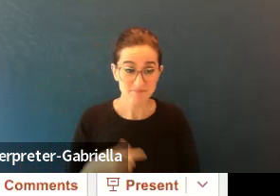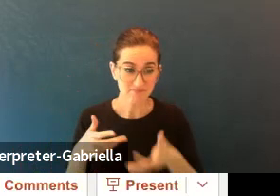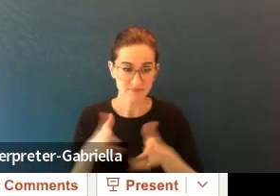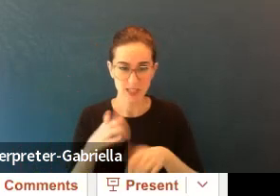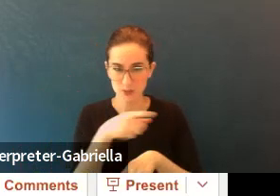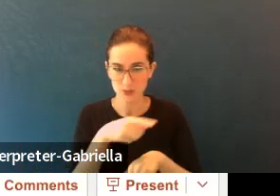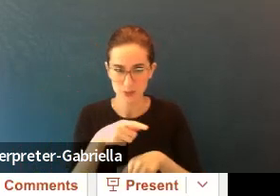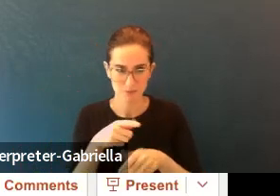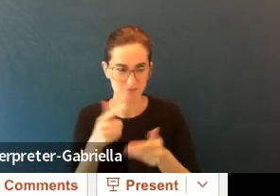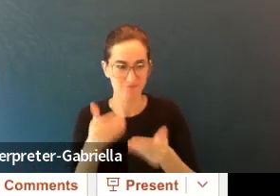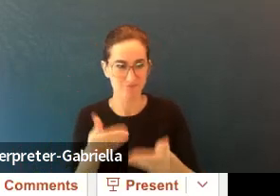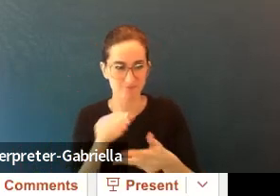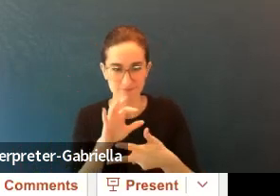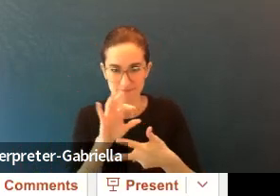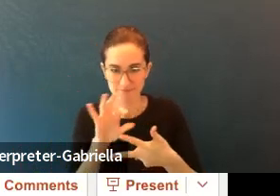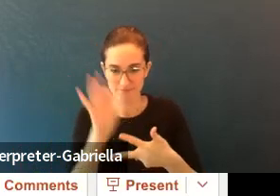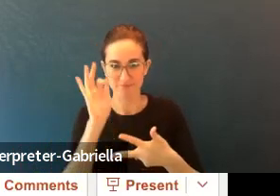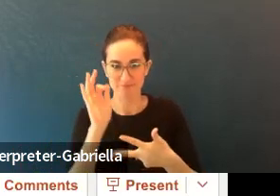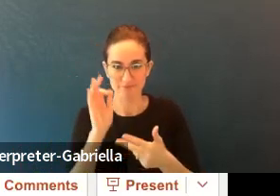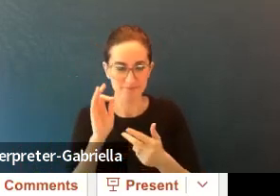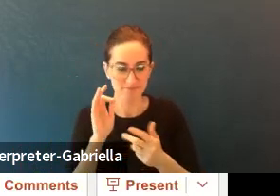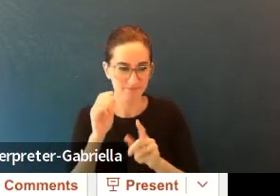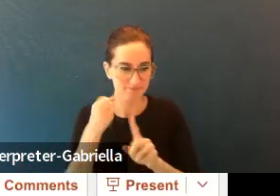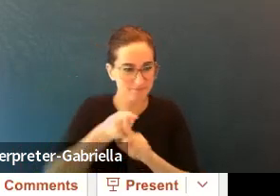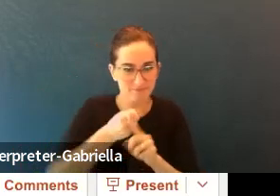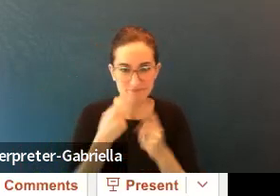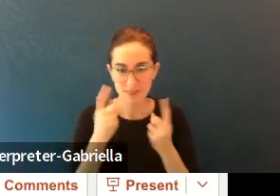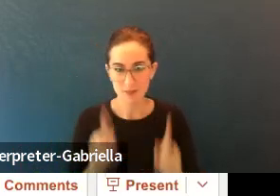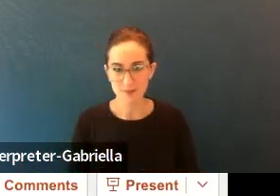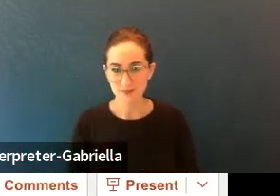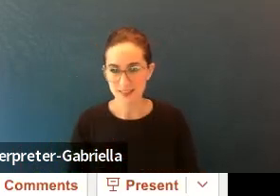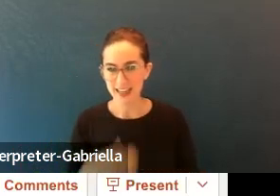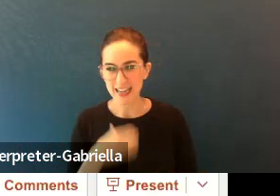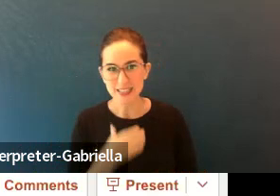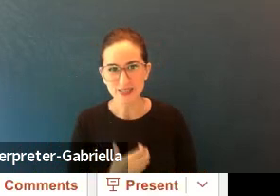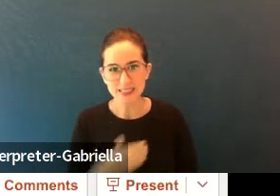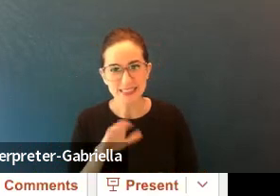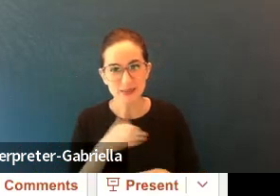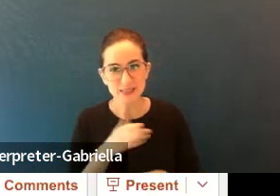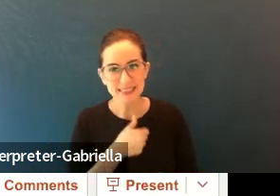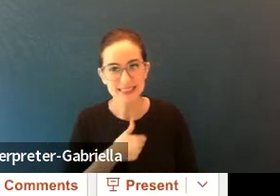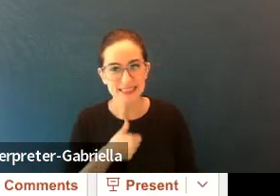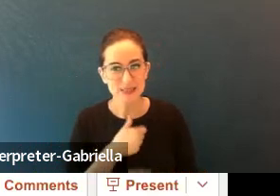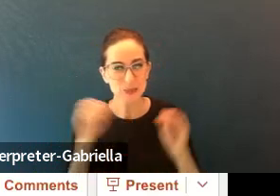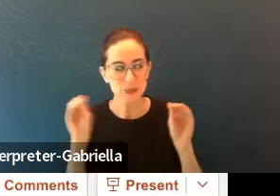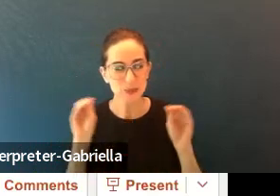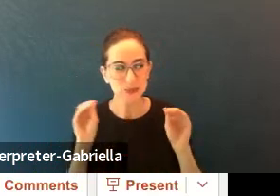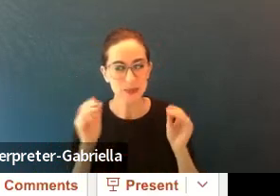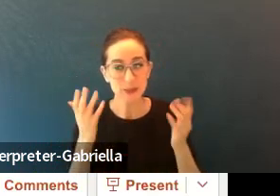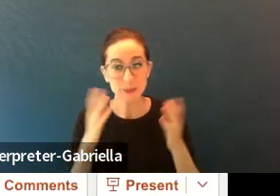You know, I thought just now should have had some music going on here for us, but I don't. So we'll just be quiet